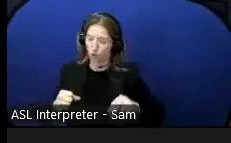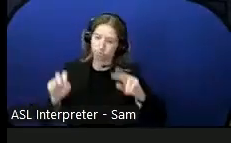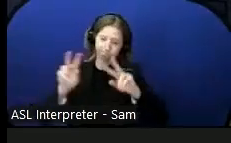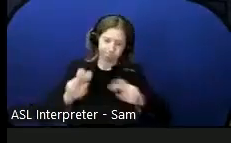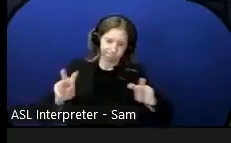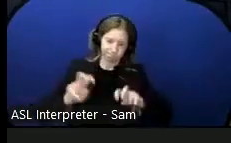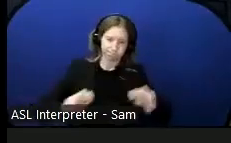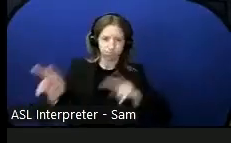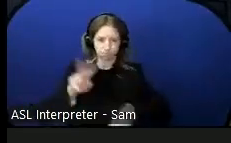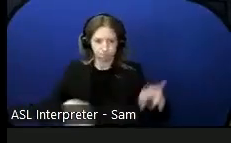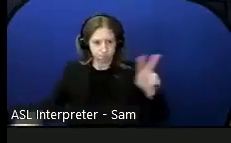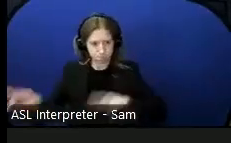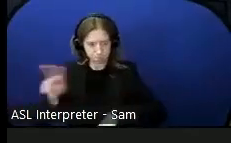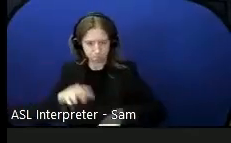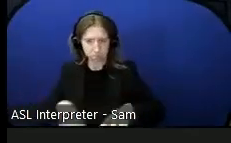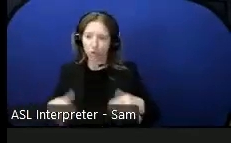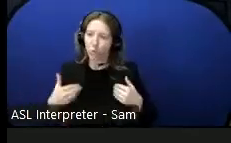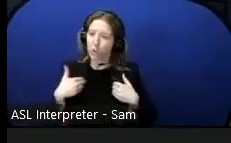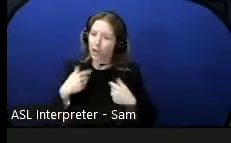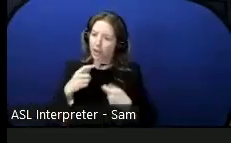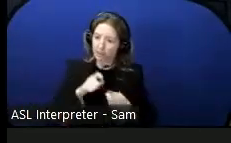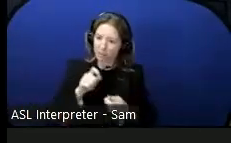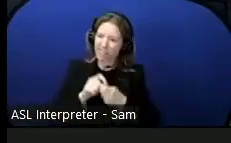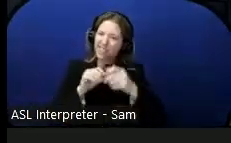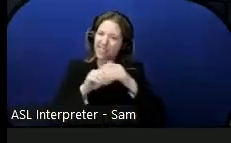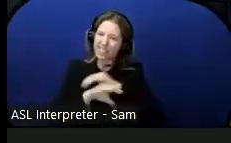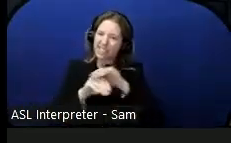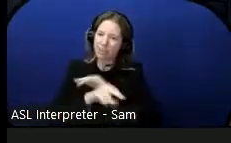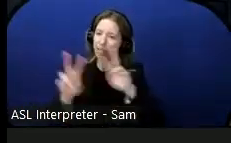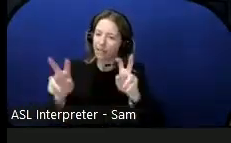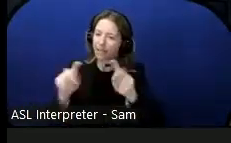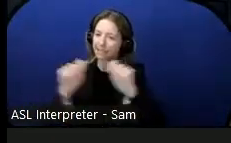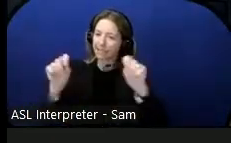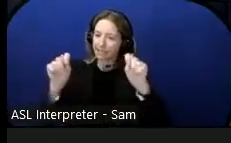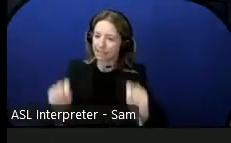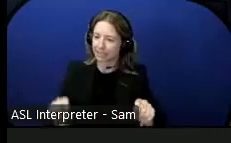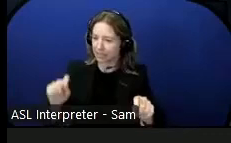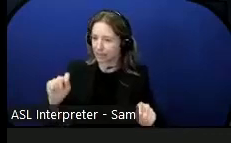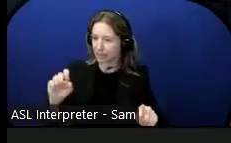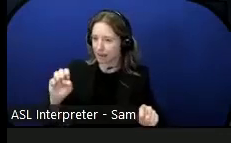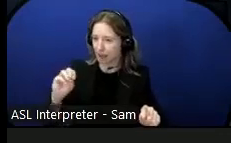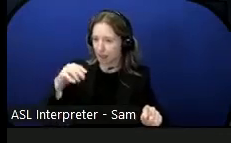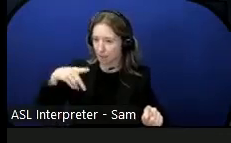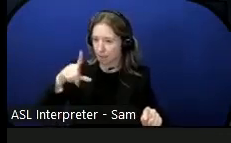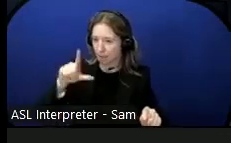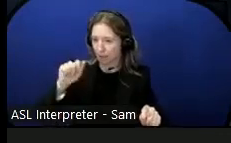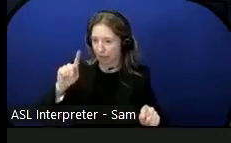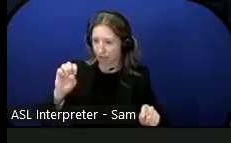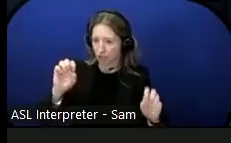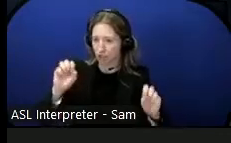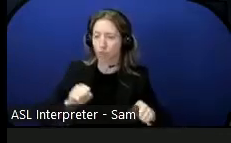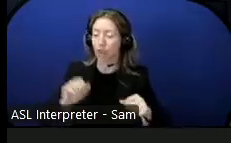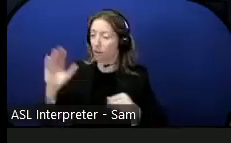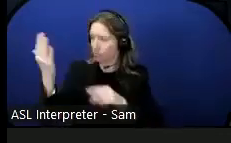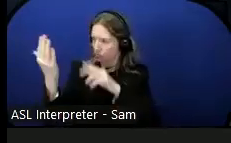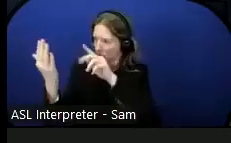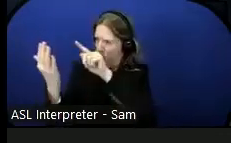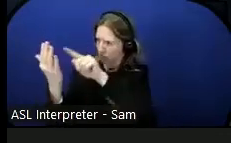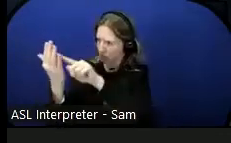are an assessment that can verify if a product is accessible, what level of accessibility it's at. You can also identify we're not accessible now,